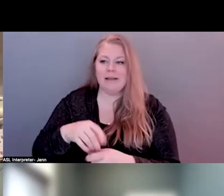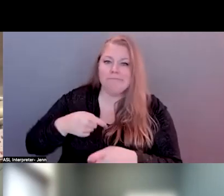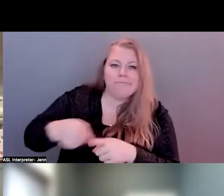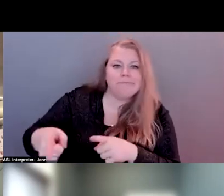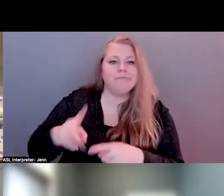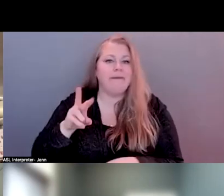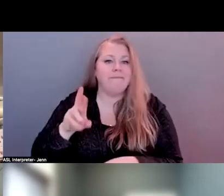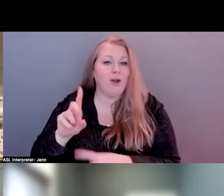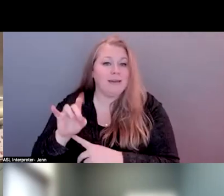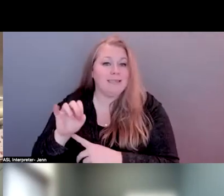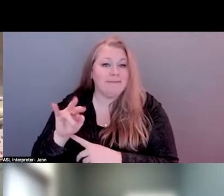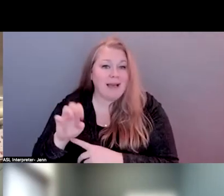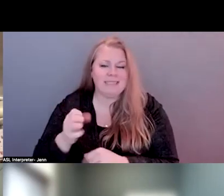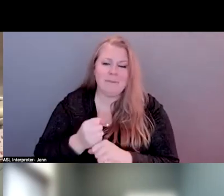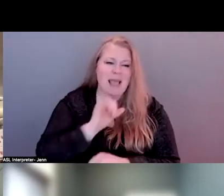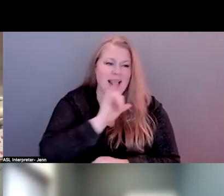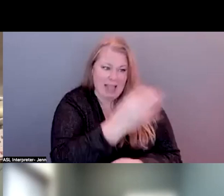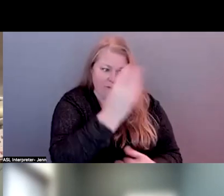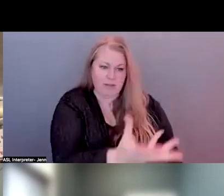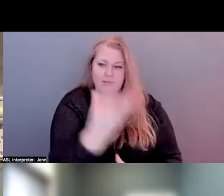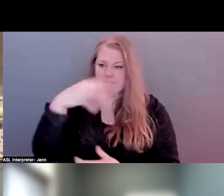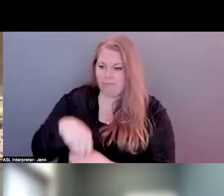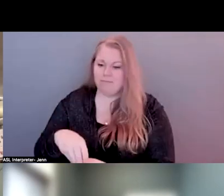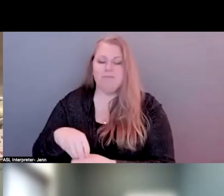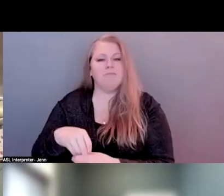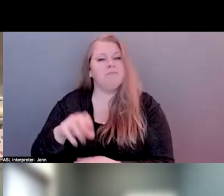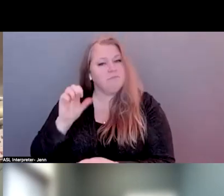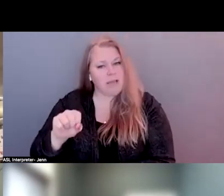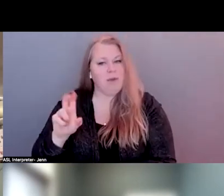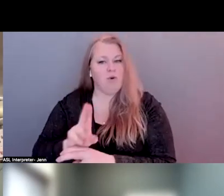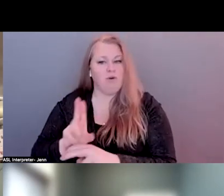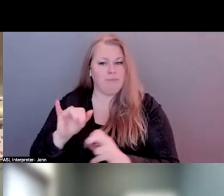Making that something that could be leveraged by humans and computers alike, just in everyday use.